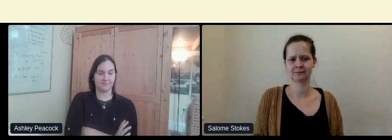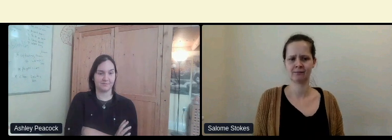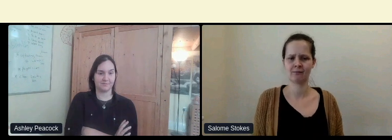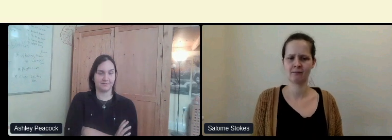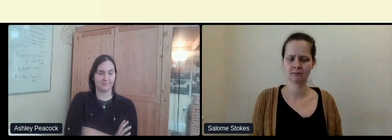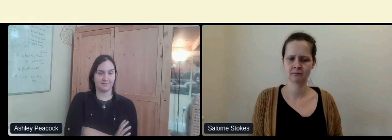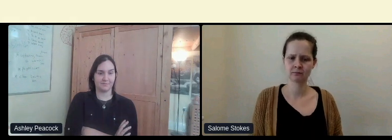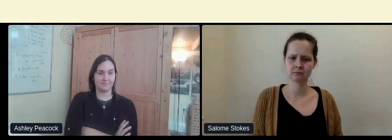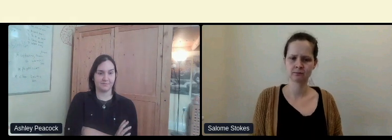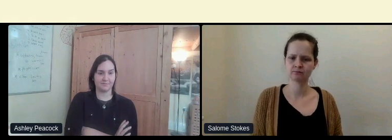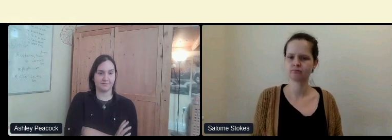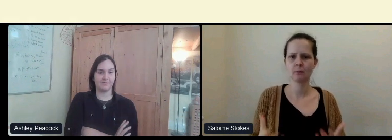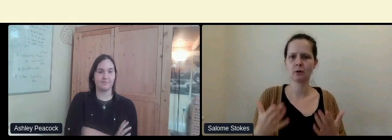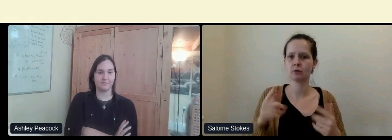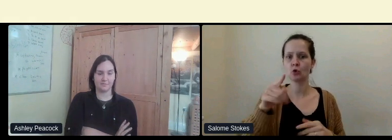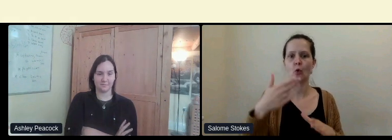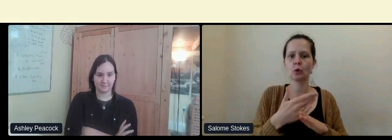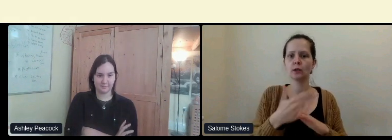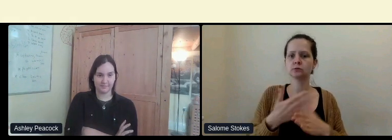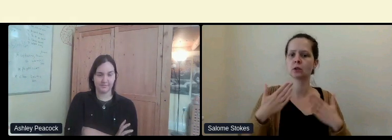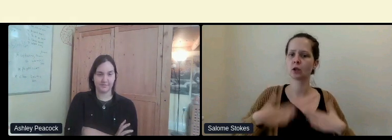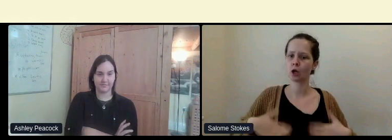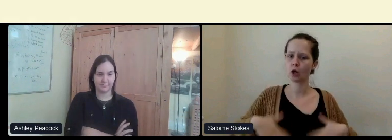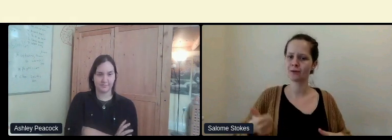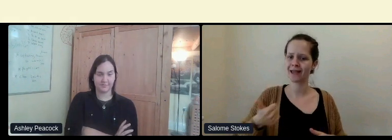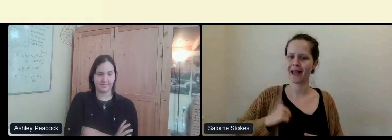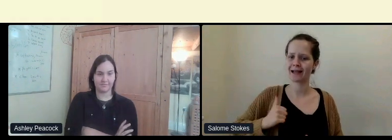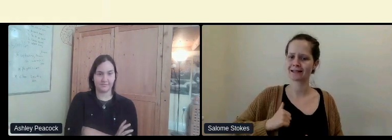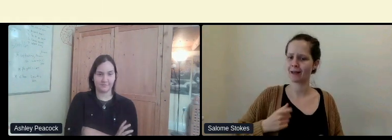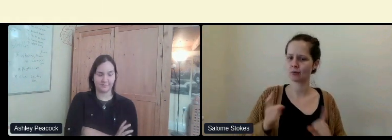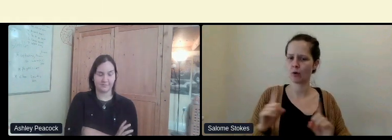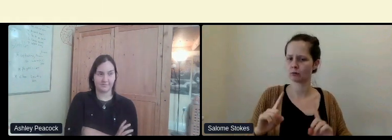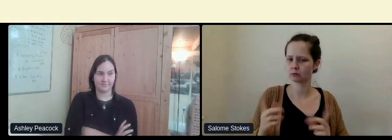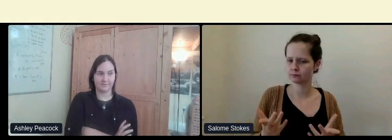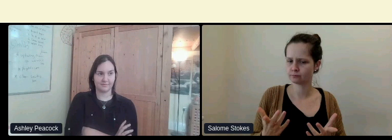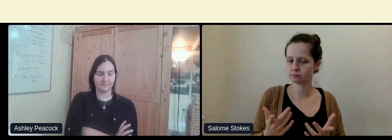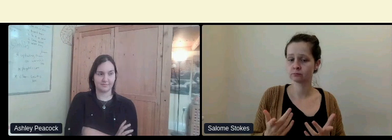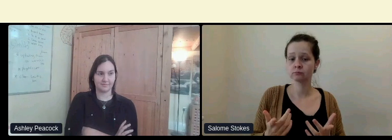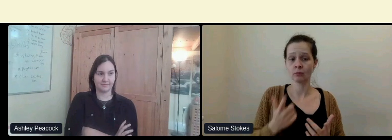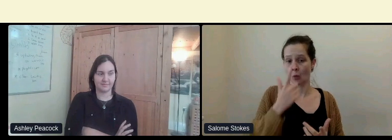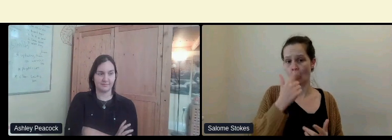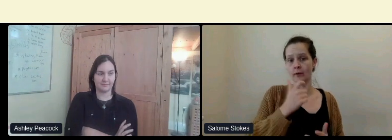clothes are in different roles as well as in different situations. What can you